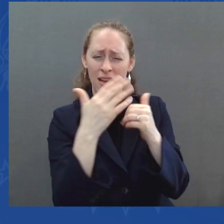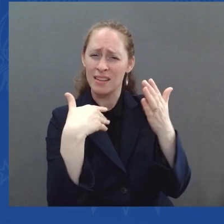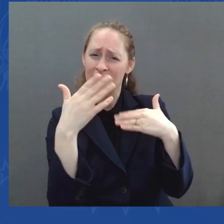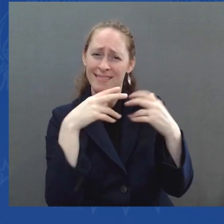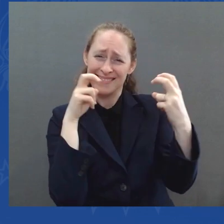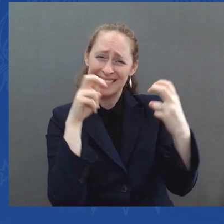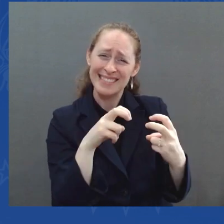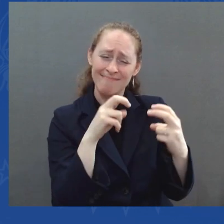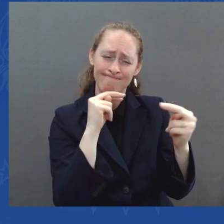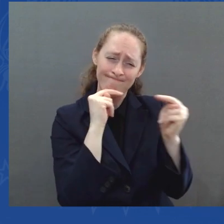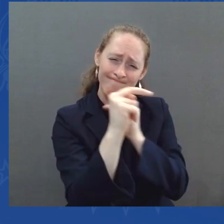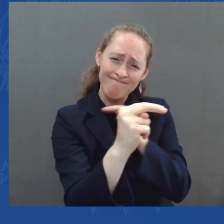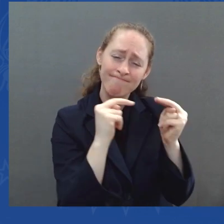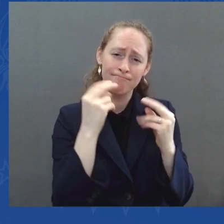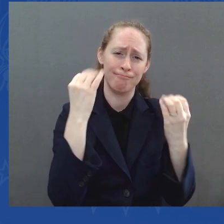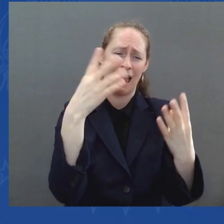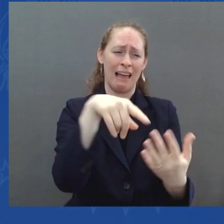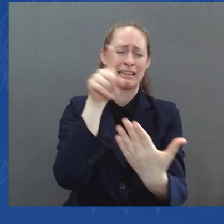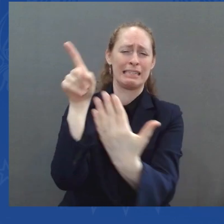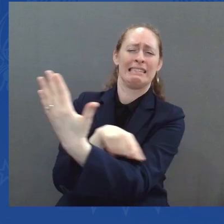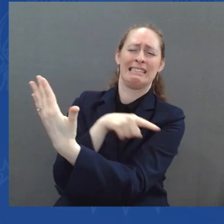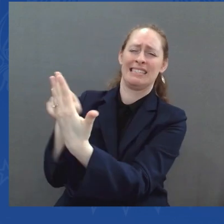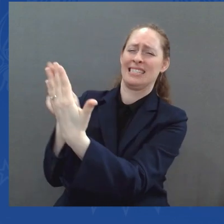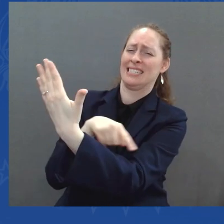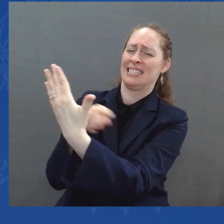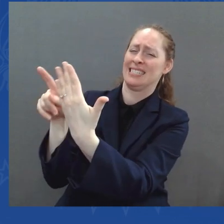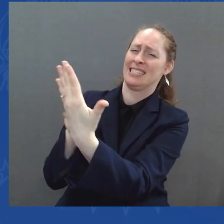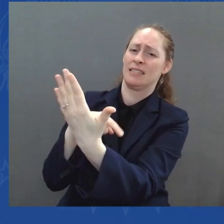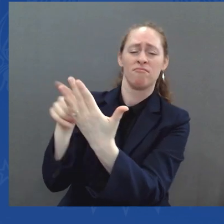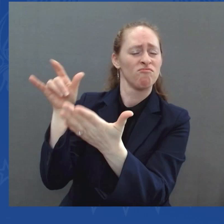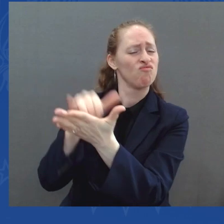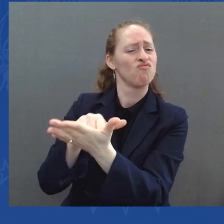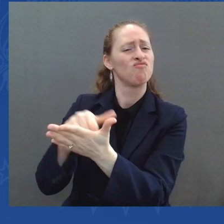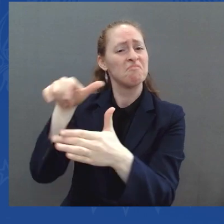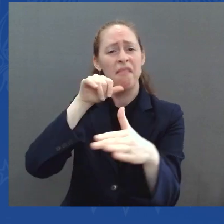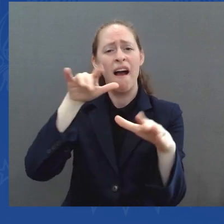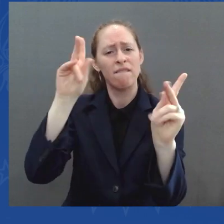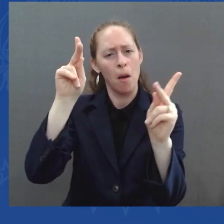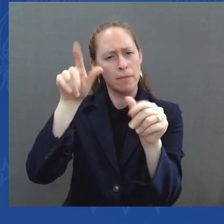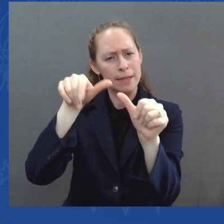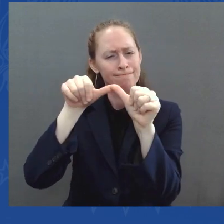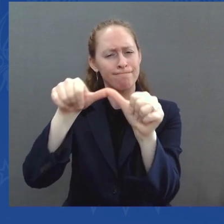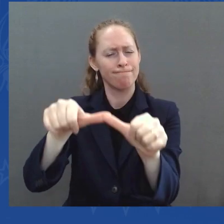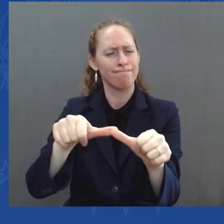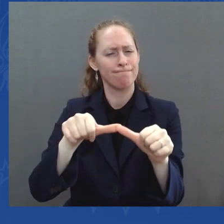If I had time, I could tell you all the times when he'd say, should we compromise? And I'd said, well we ought to think about it.